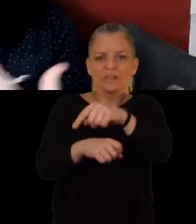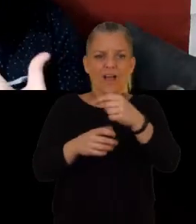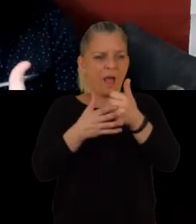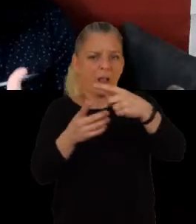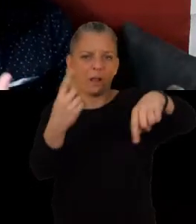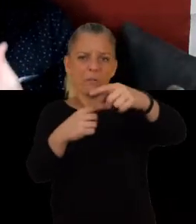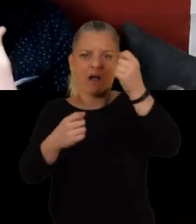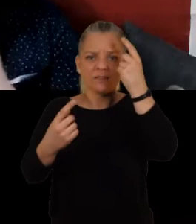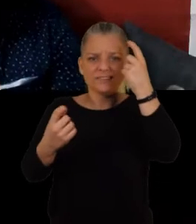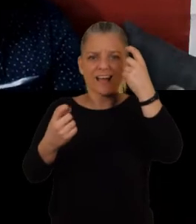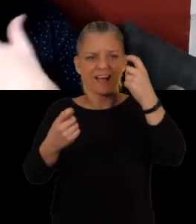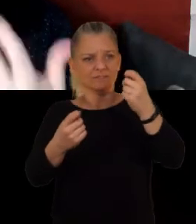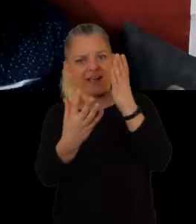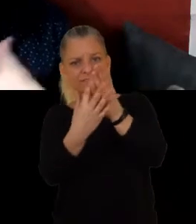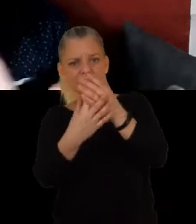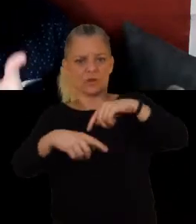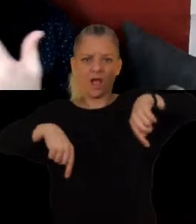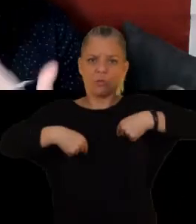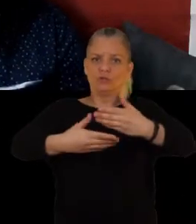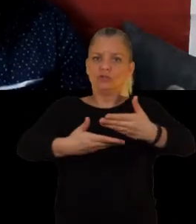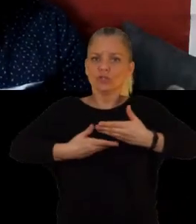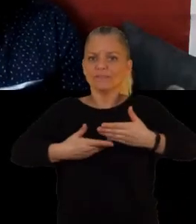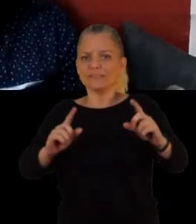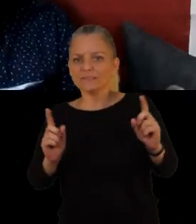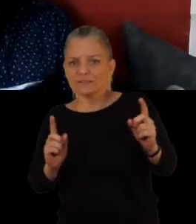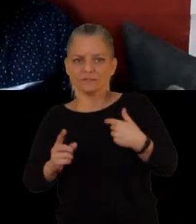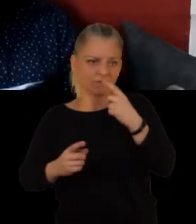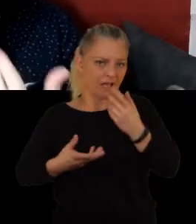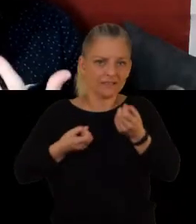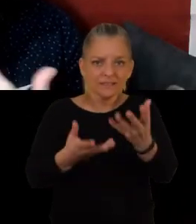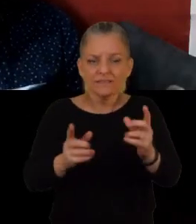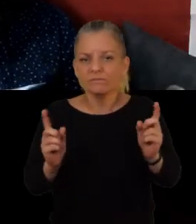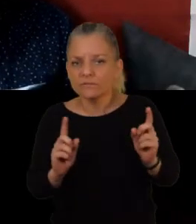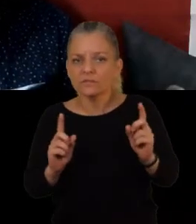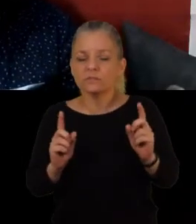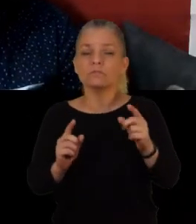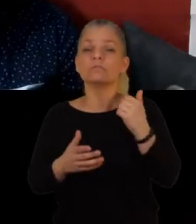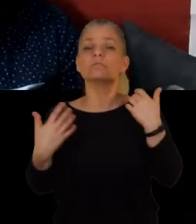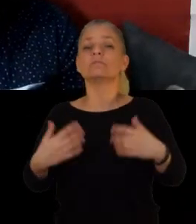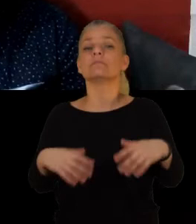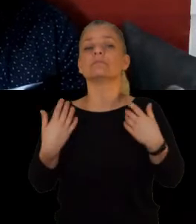combined experience to help you really understand um the people that are accessing our services